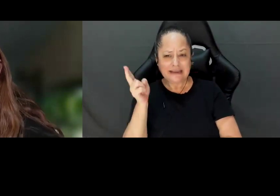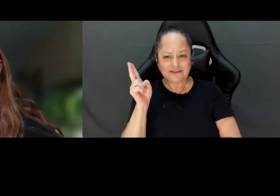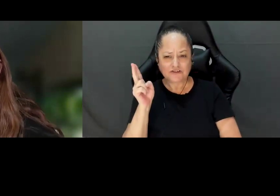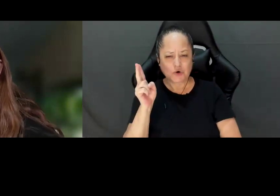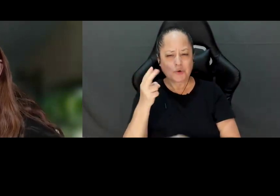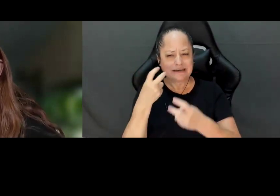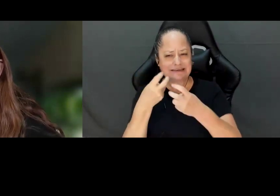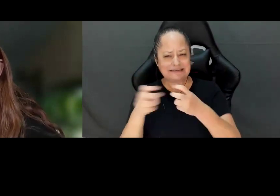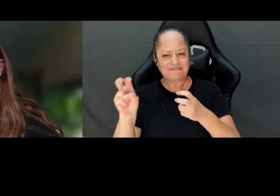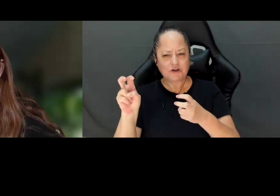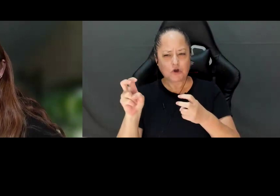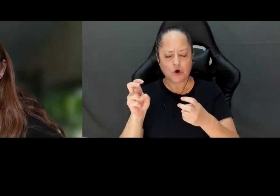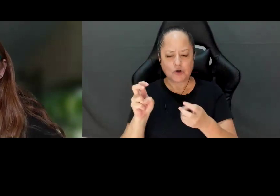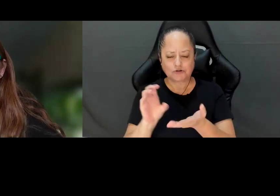to fund.